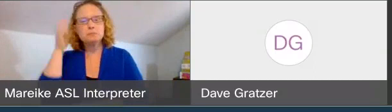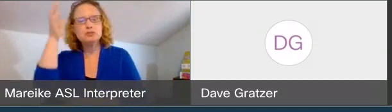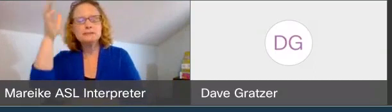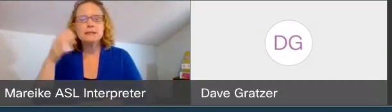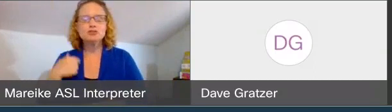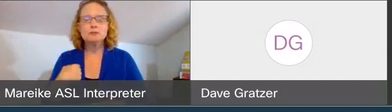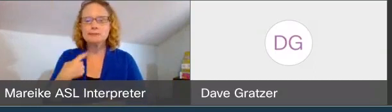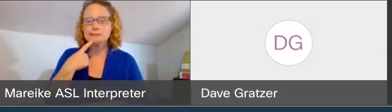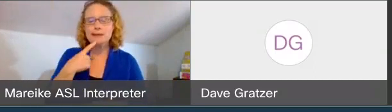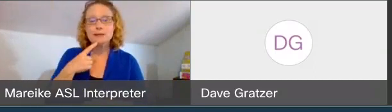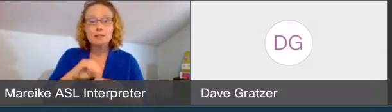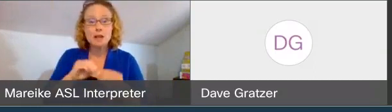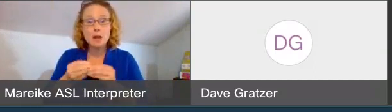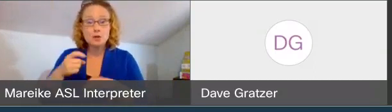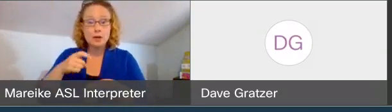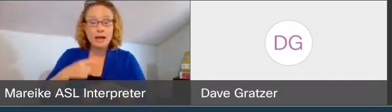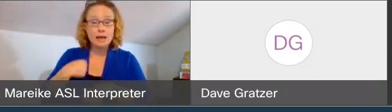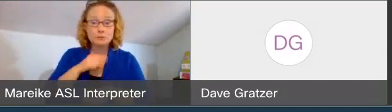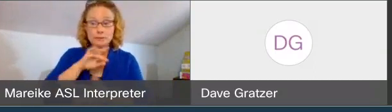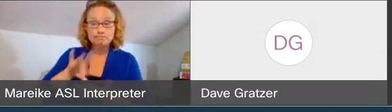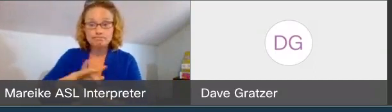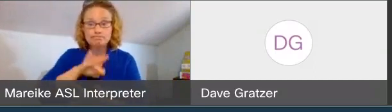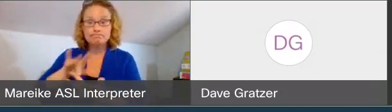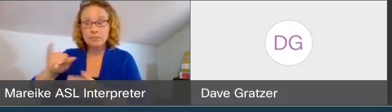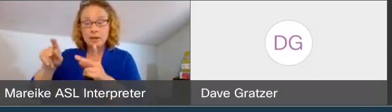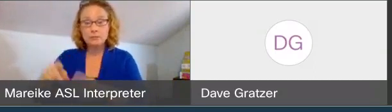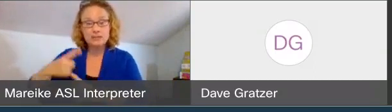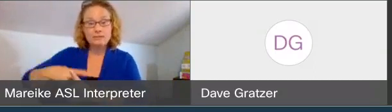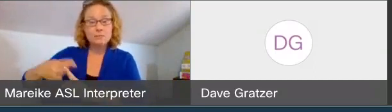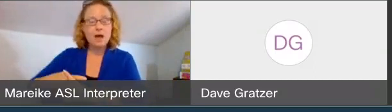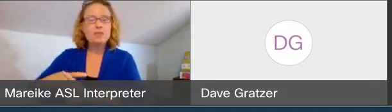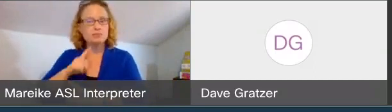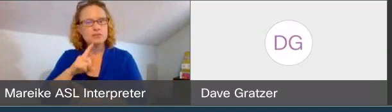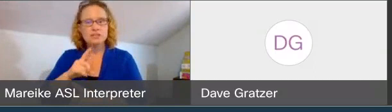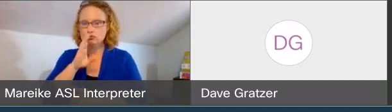the number of times we see someone per month is directly linked to the Medicaid reimbursement